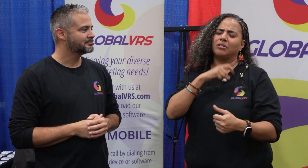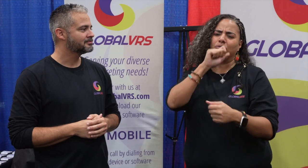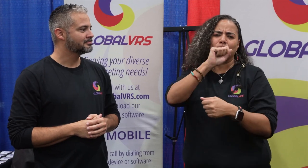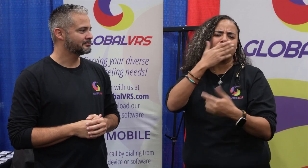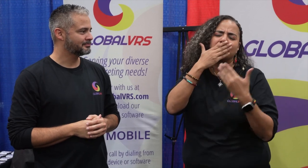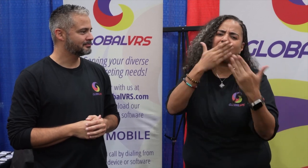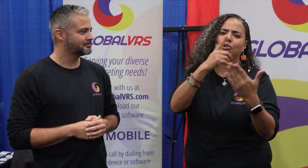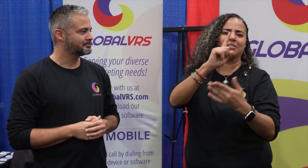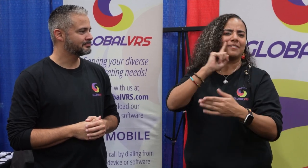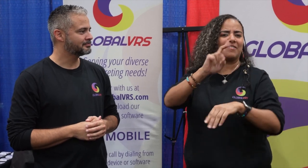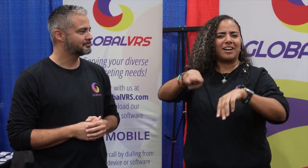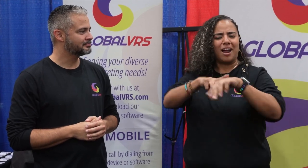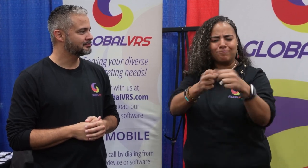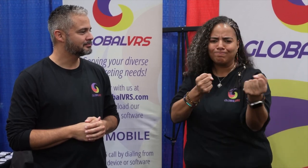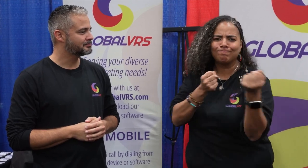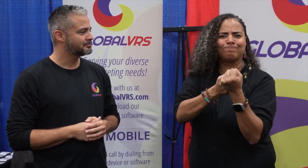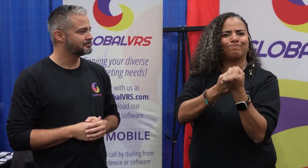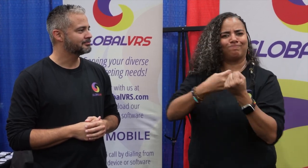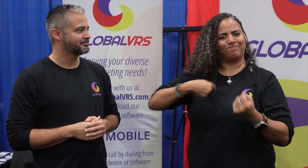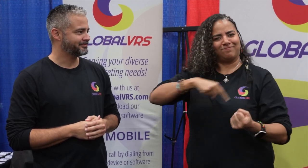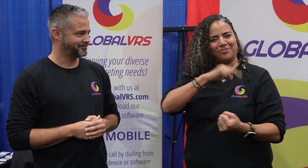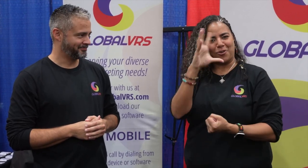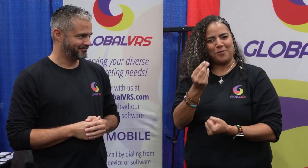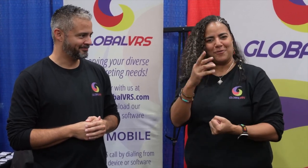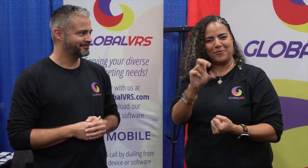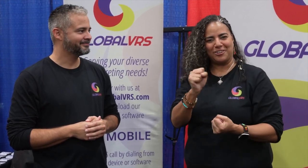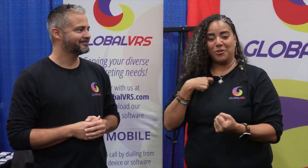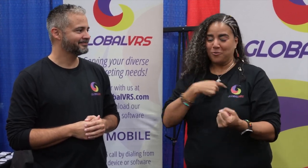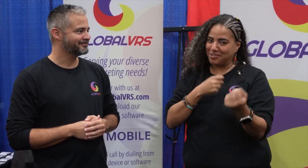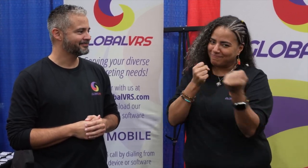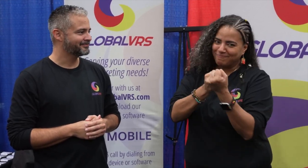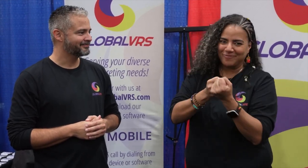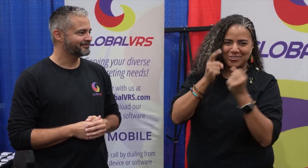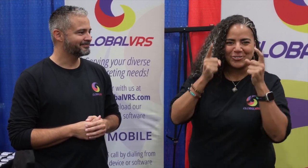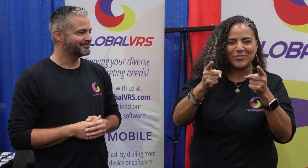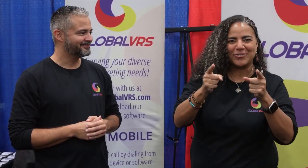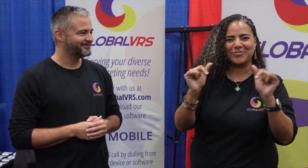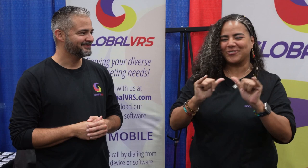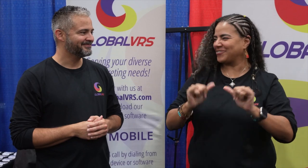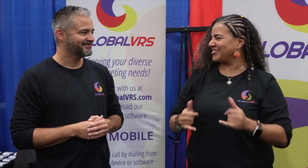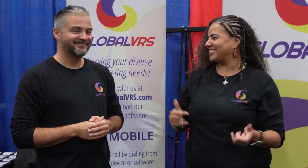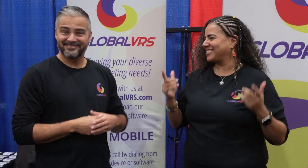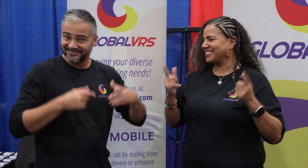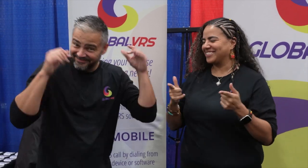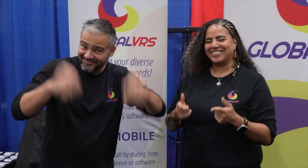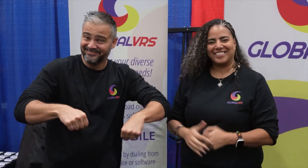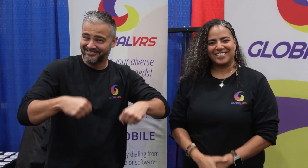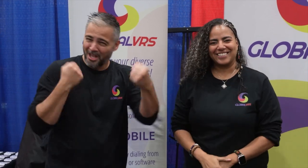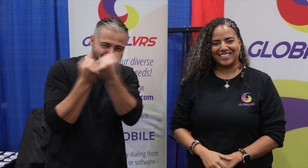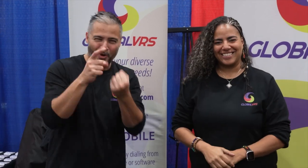Thank you, DeafNation, for supporting GlobalVRS. We support you too, DeafNation! Yes!